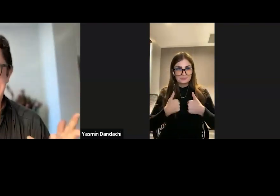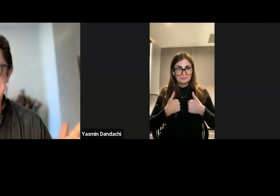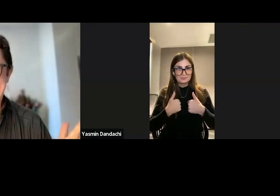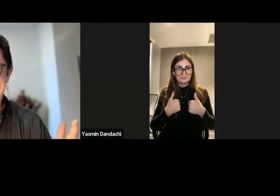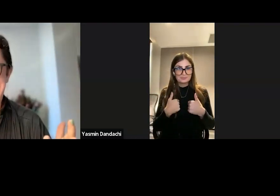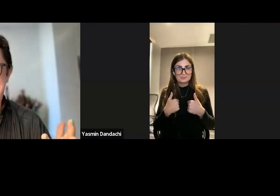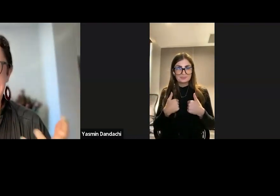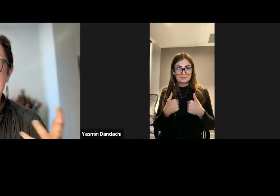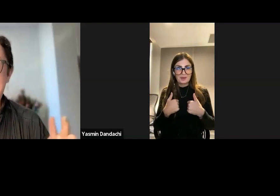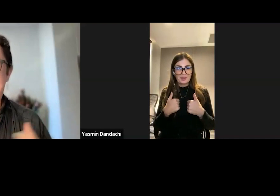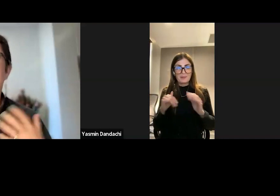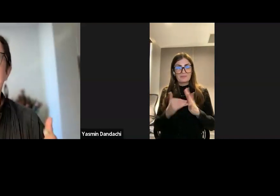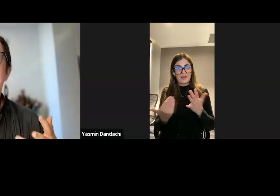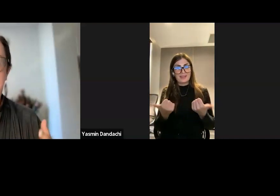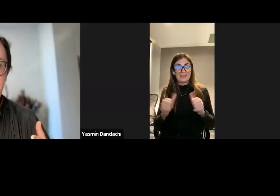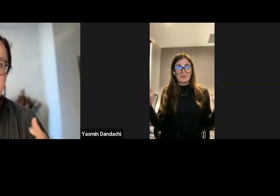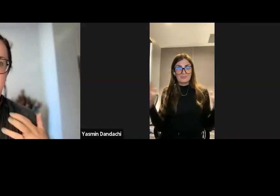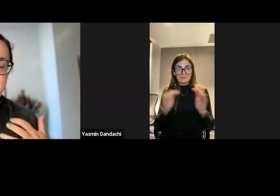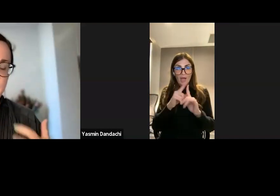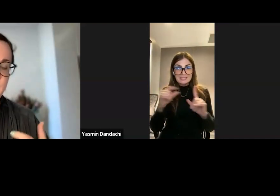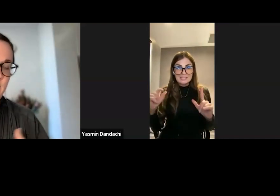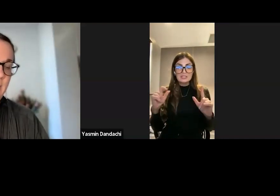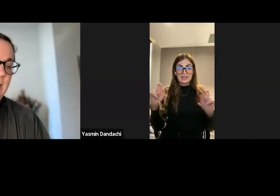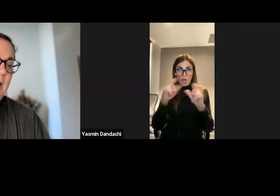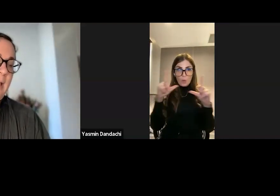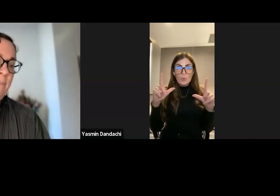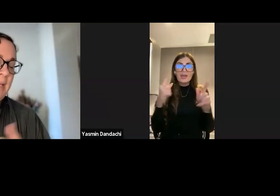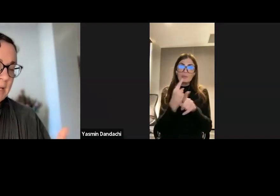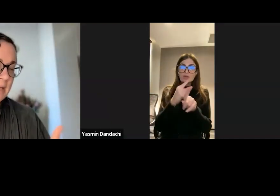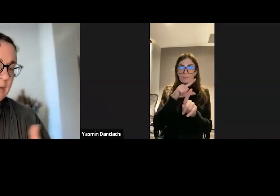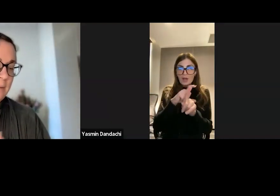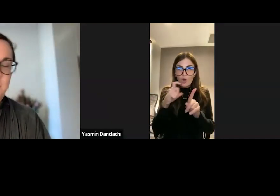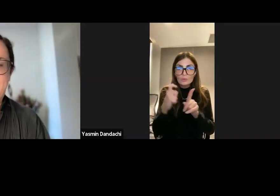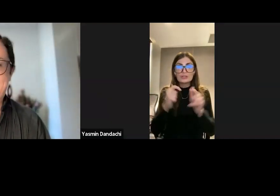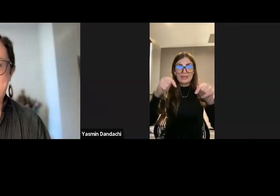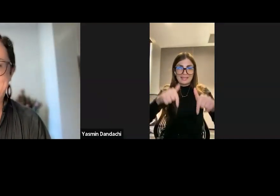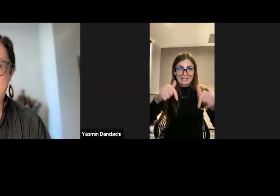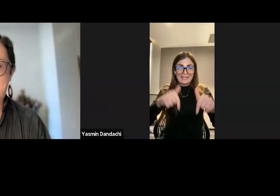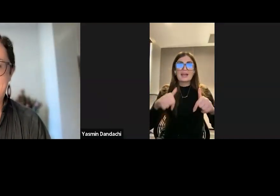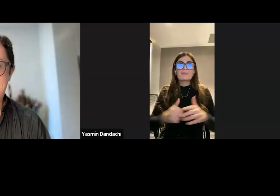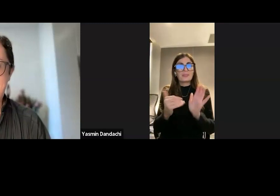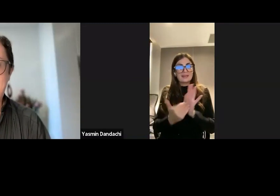when we come together even digitally to talk about culture that we do so here in what we now know as Australia,